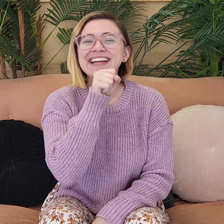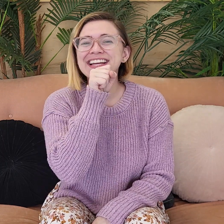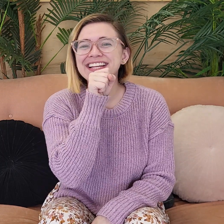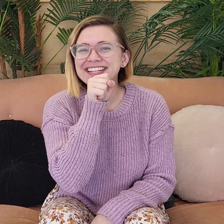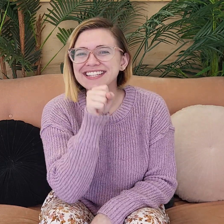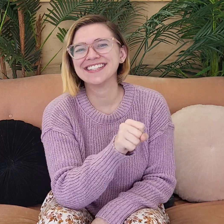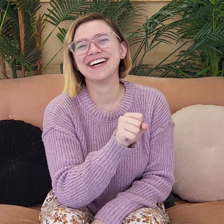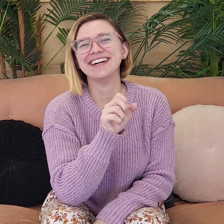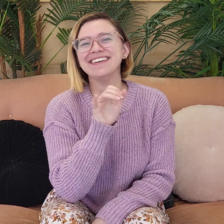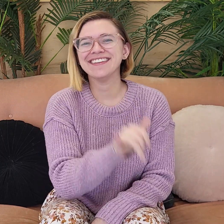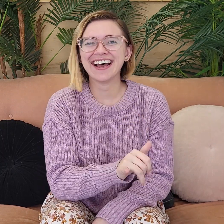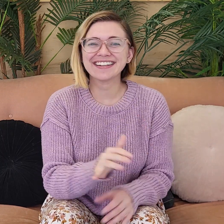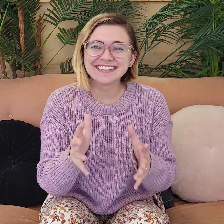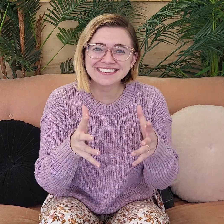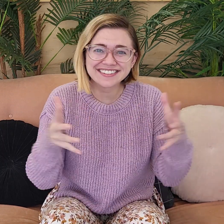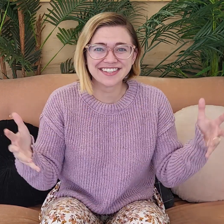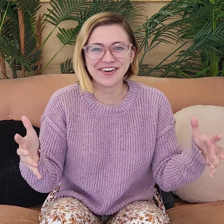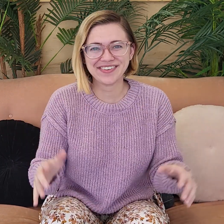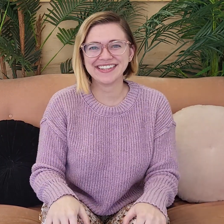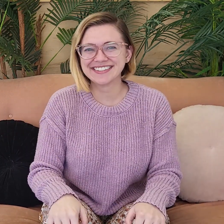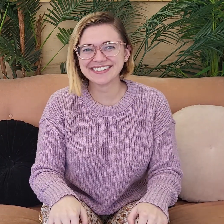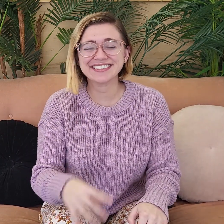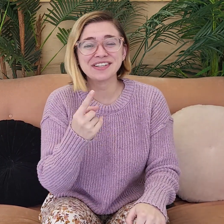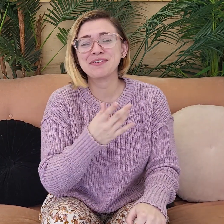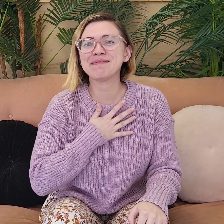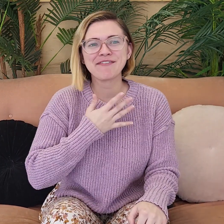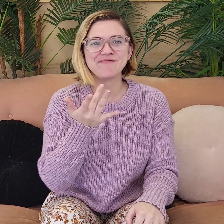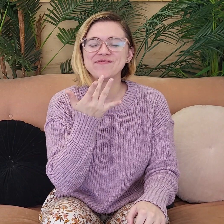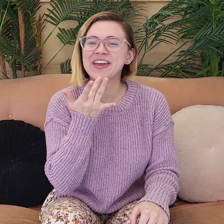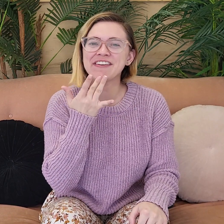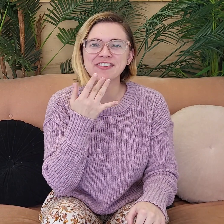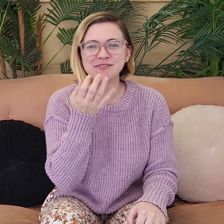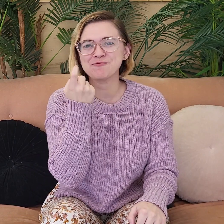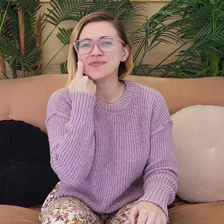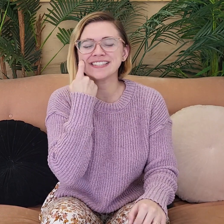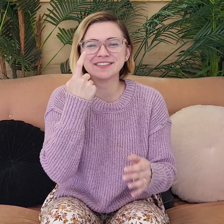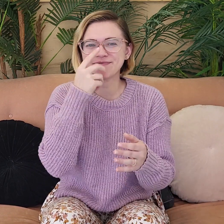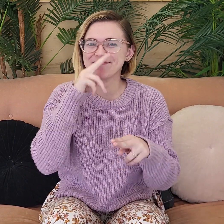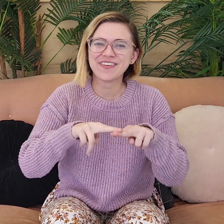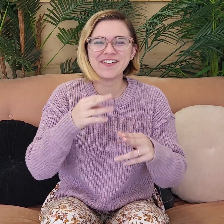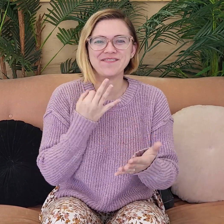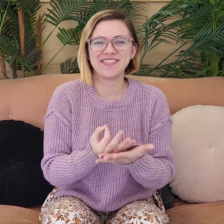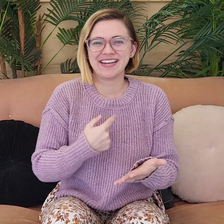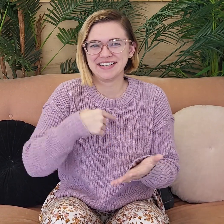I just love that so much. It is one of my favorite recent